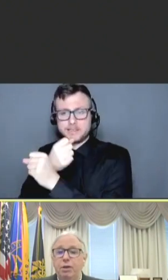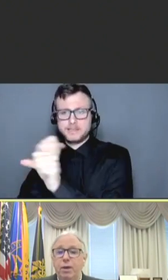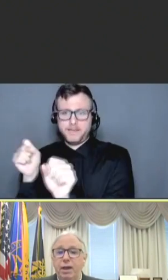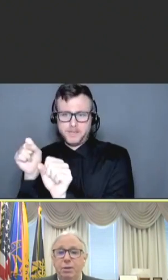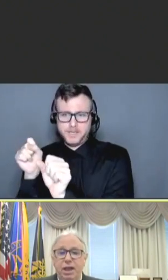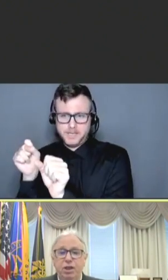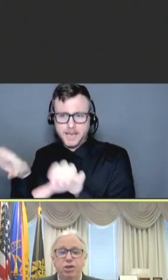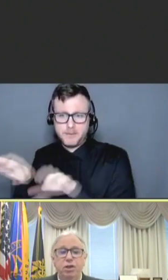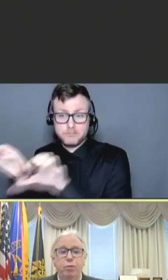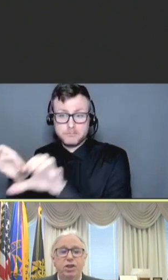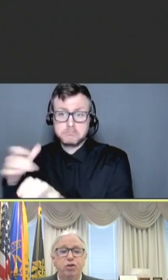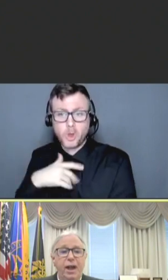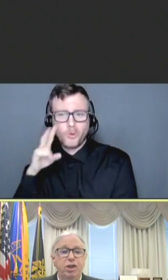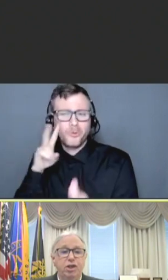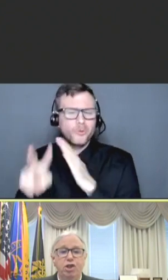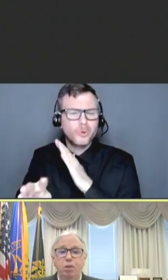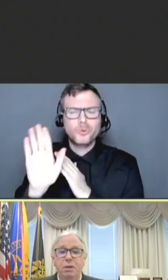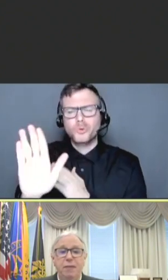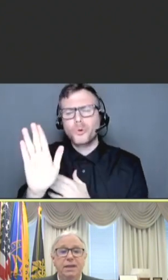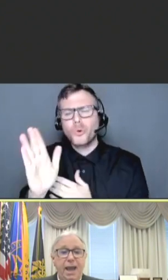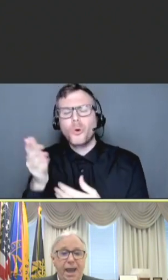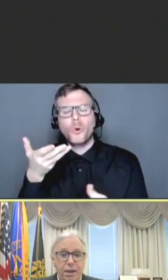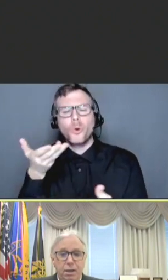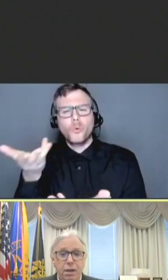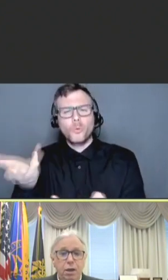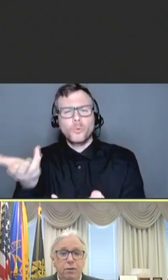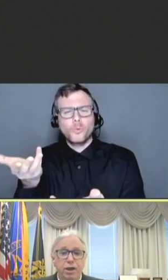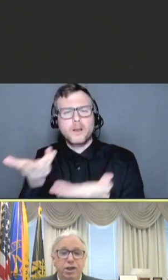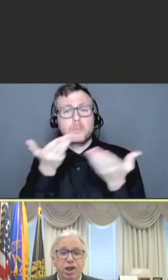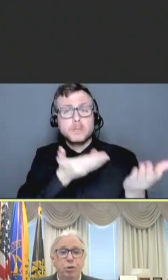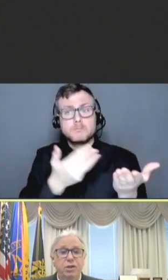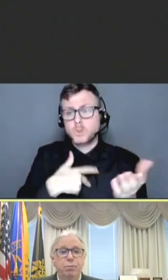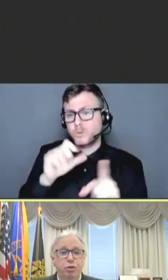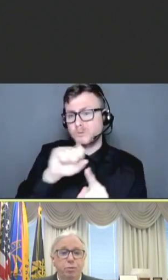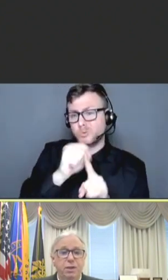upcoming recommendations on which strategies should be maintained for continuous improvement